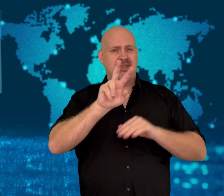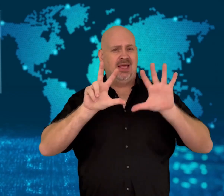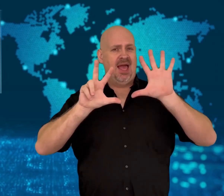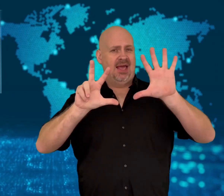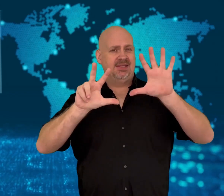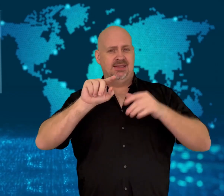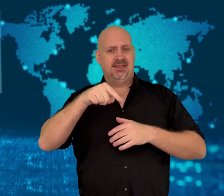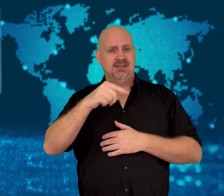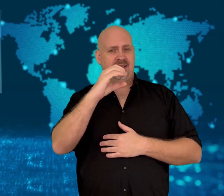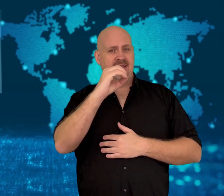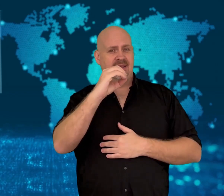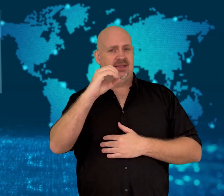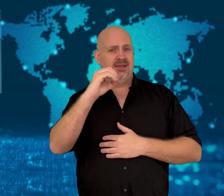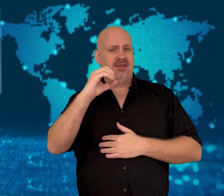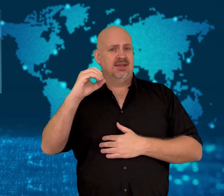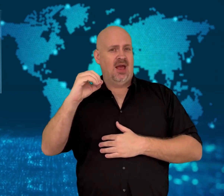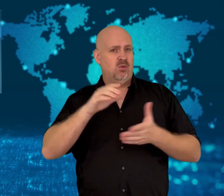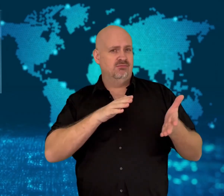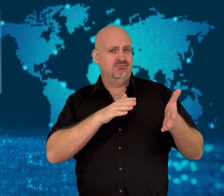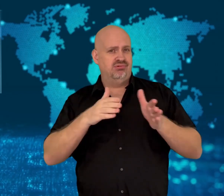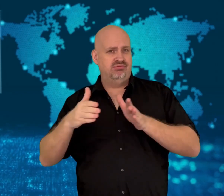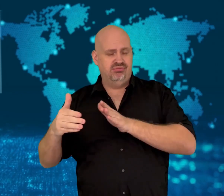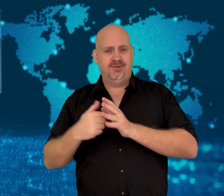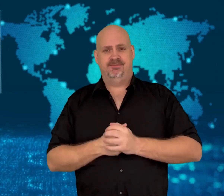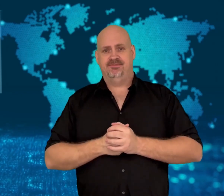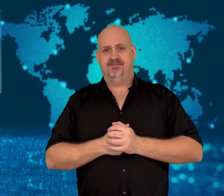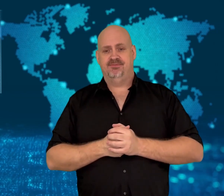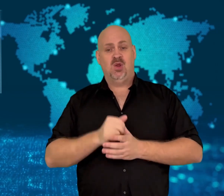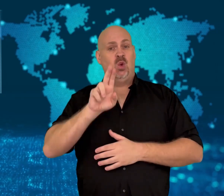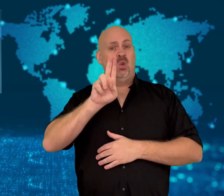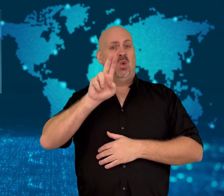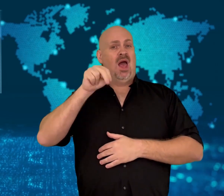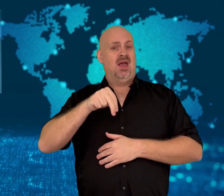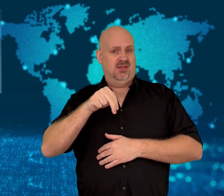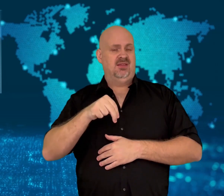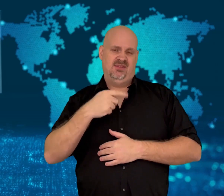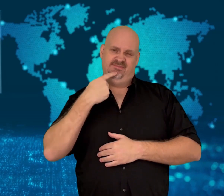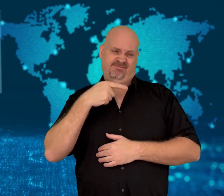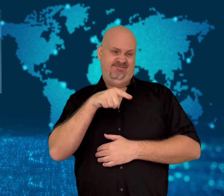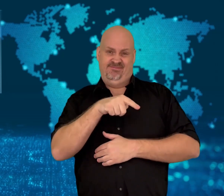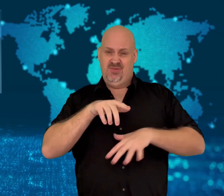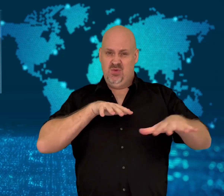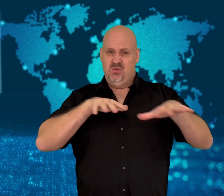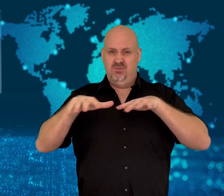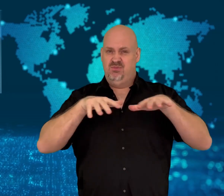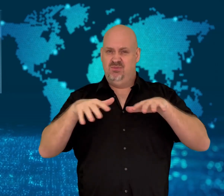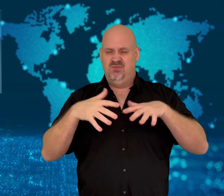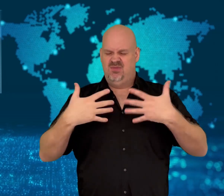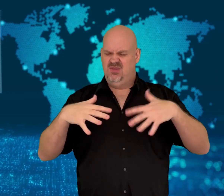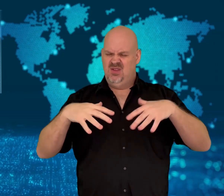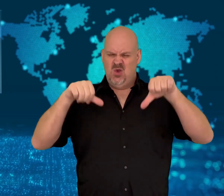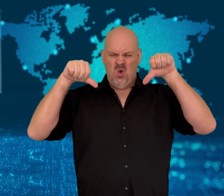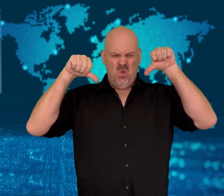Deaths from the quake are now estimated at around 28,000.